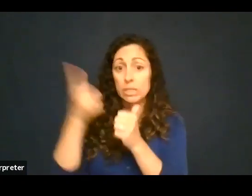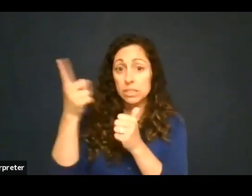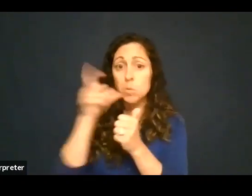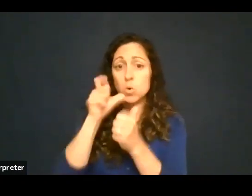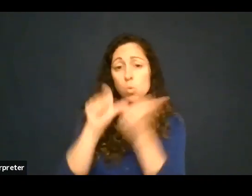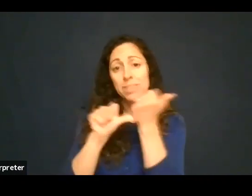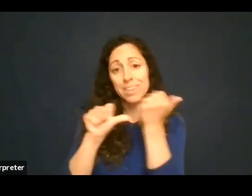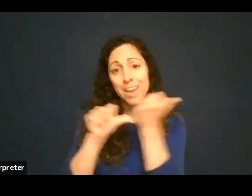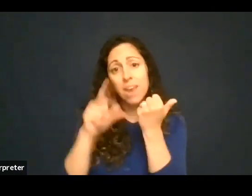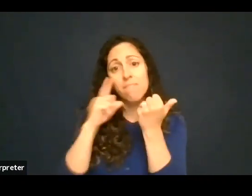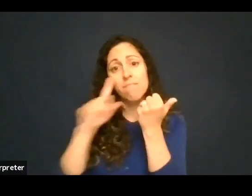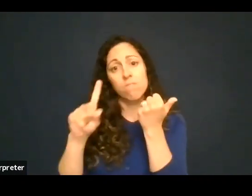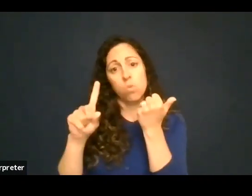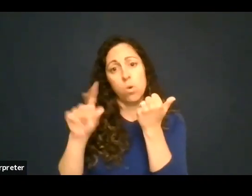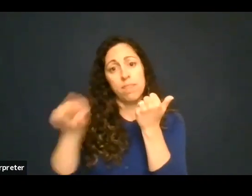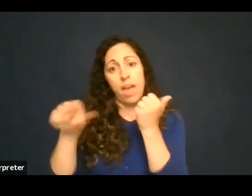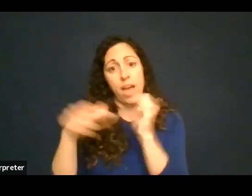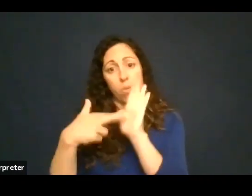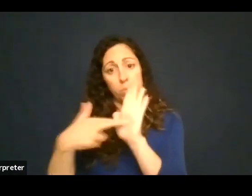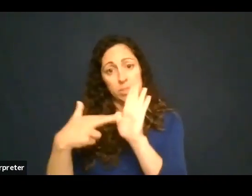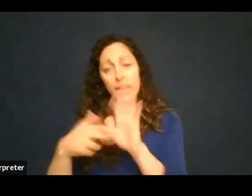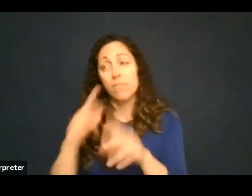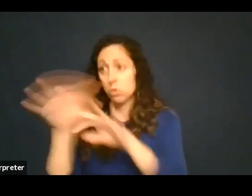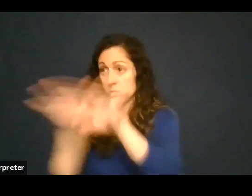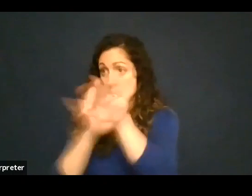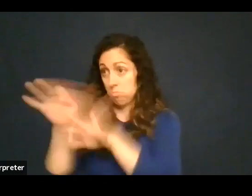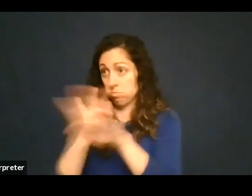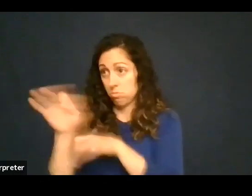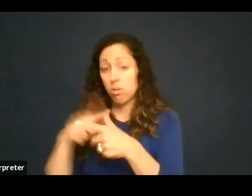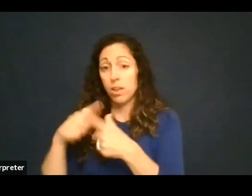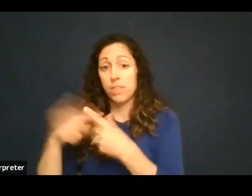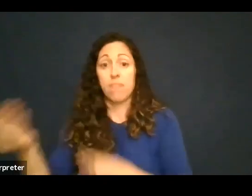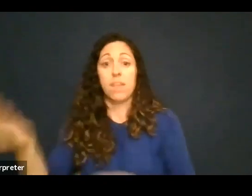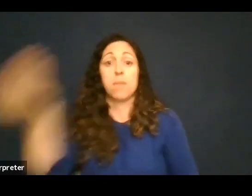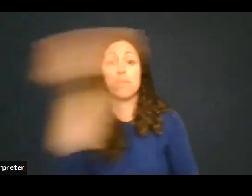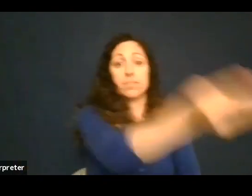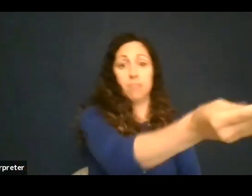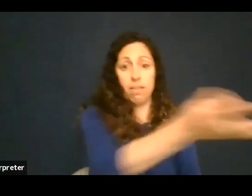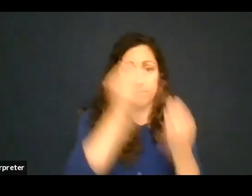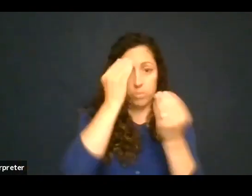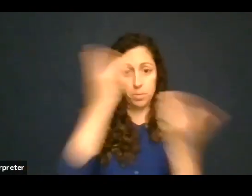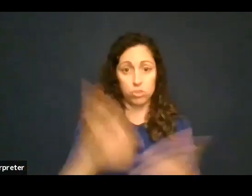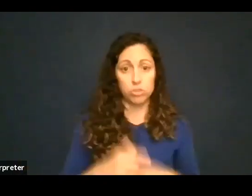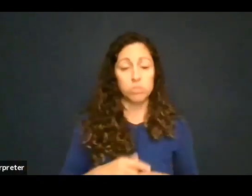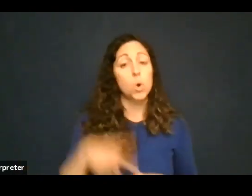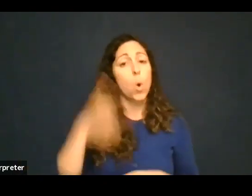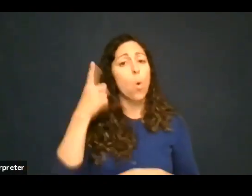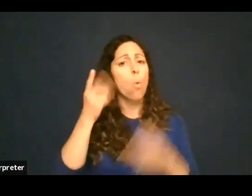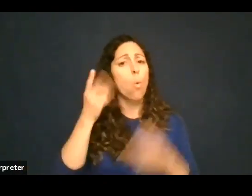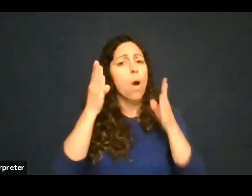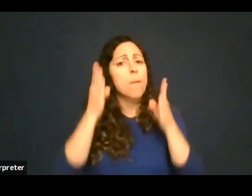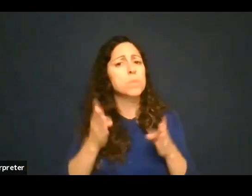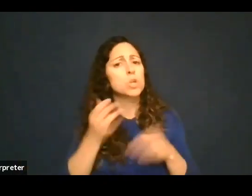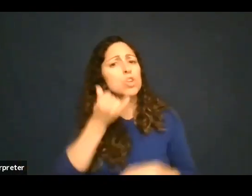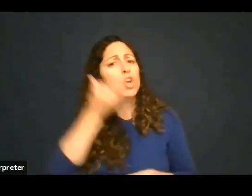So if it's one person calling about general biomedical research from the state, it might not